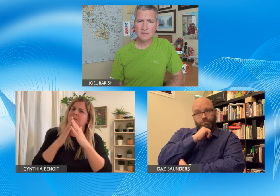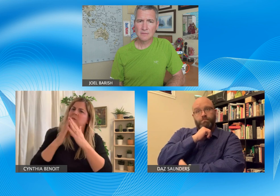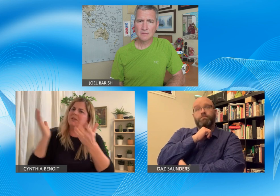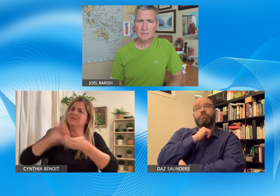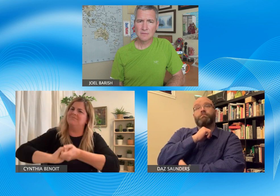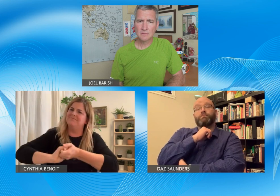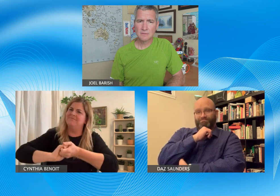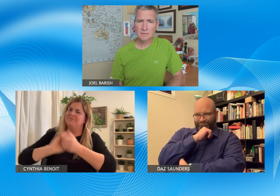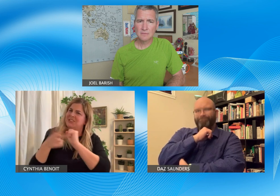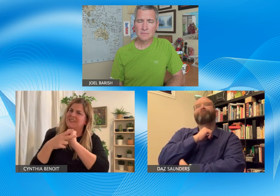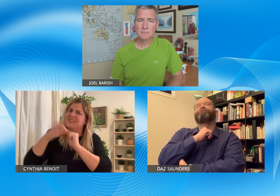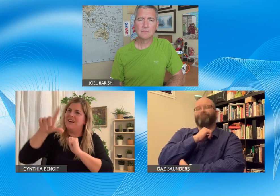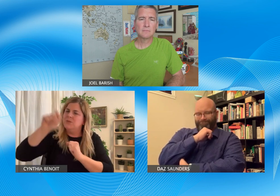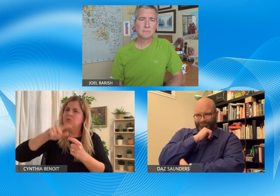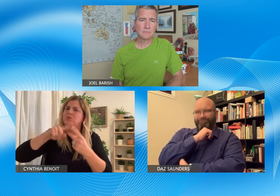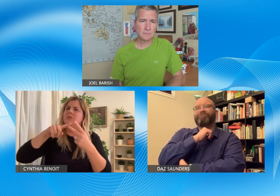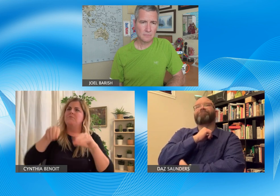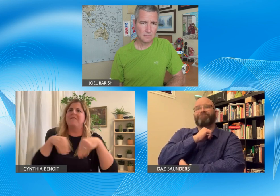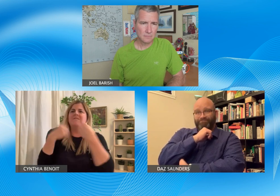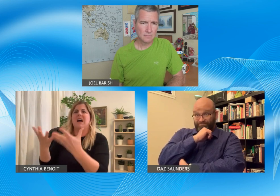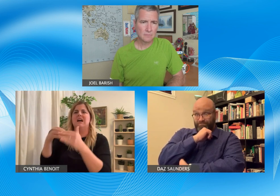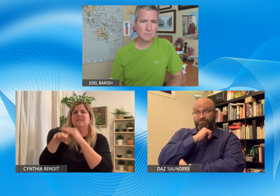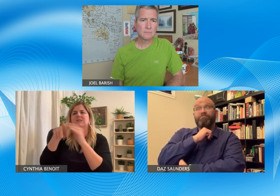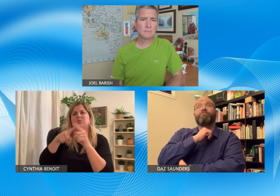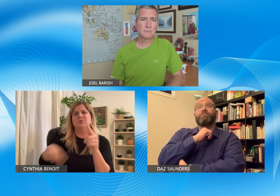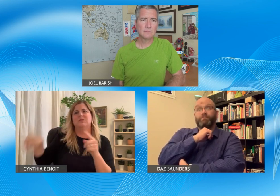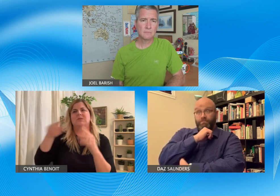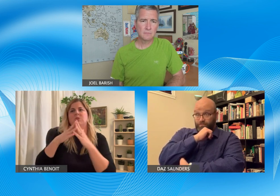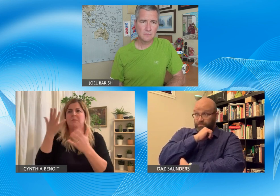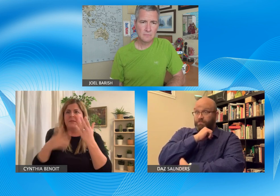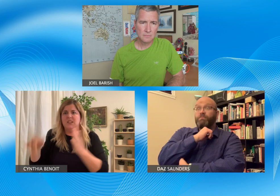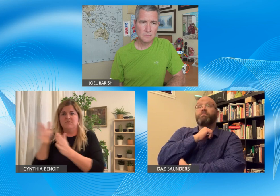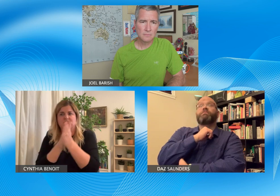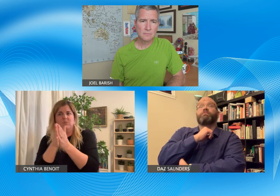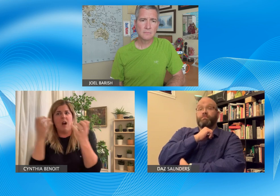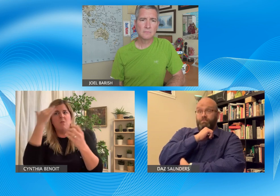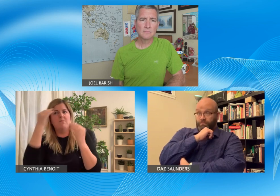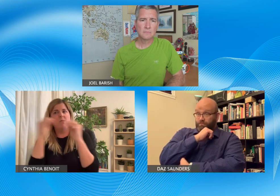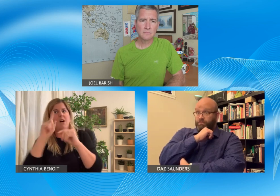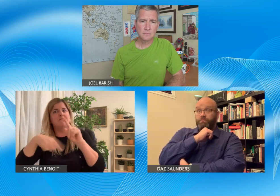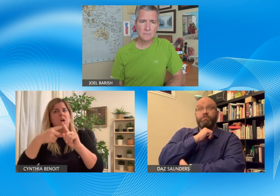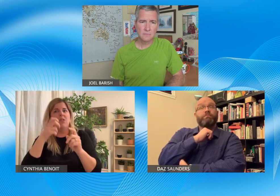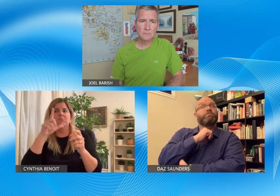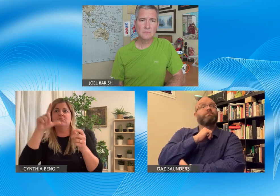reach out to the surrounding community. It would’ve been beneficial to open up and establish contacts with the community. As they might have expressed genuine interest in learning